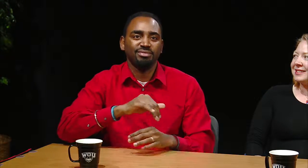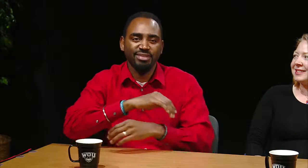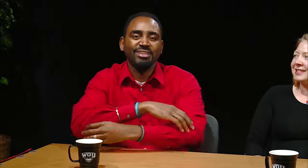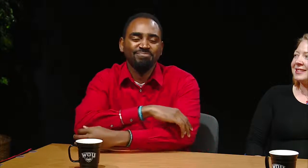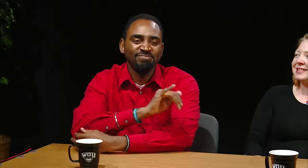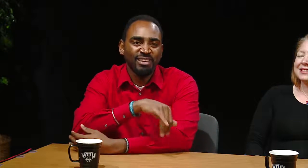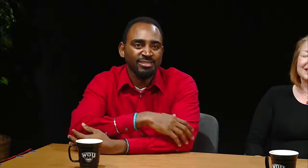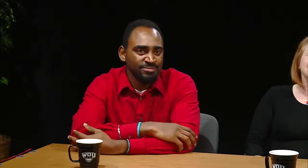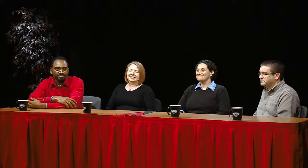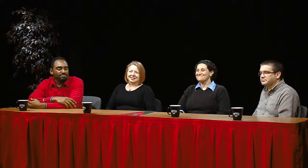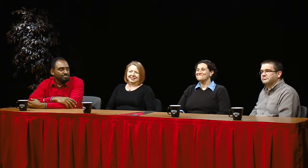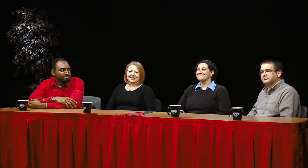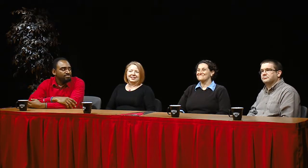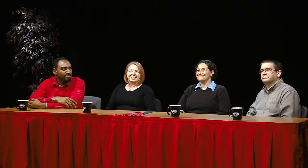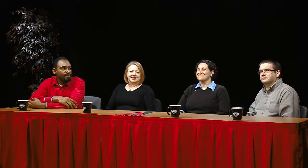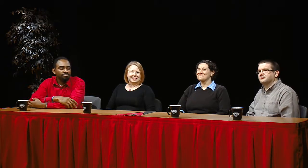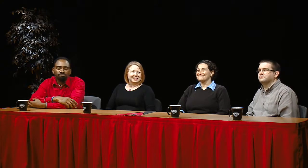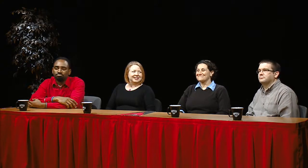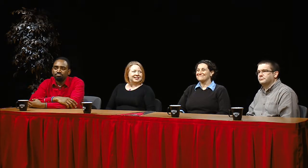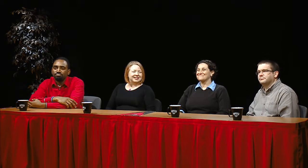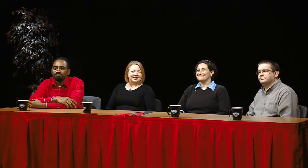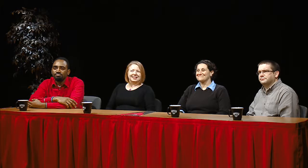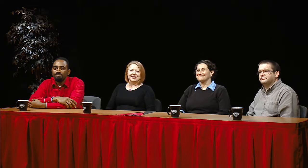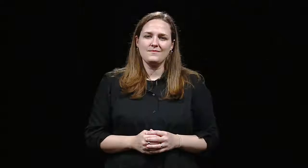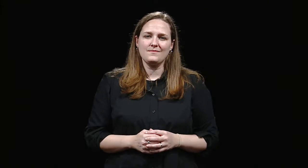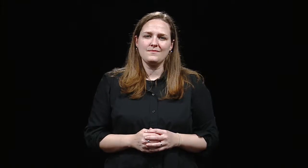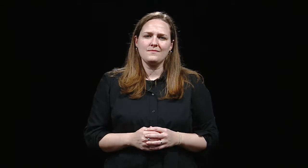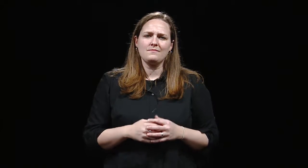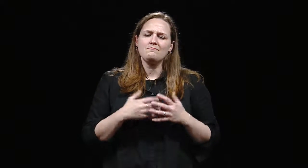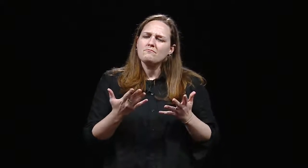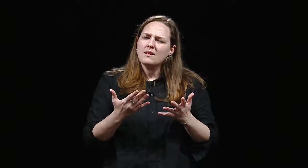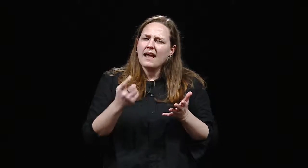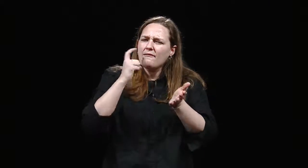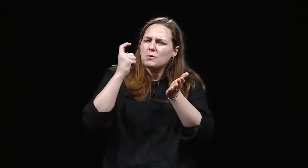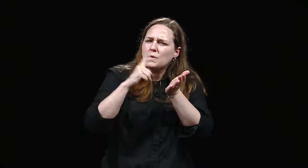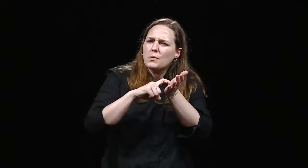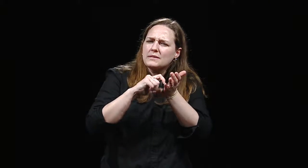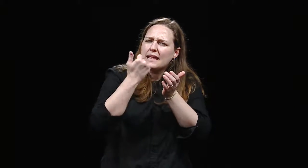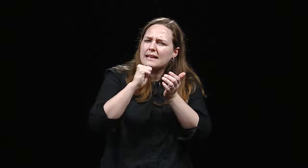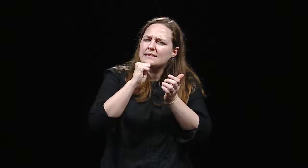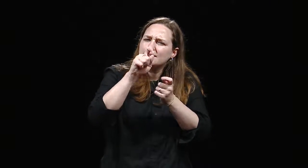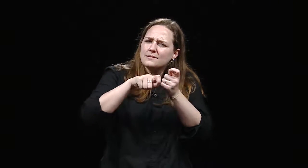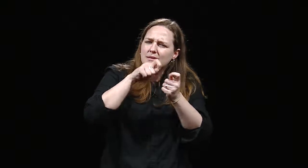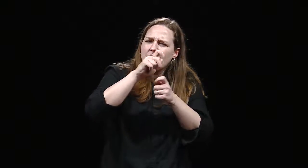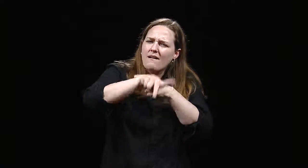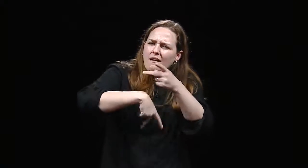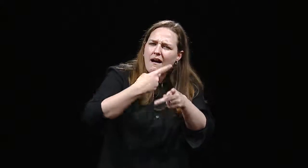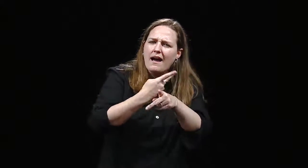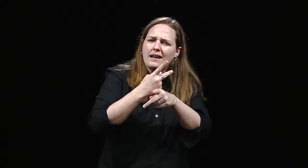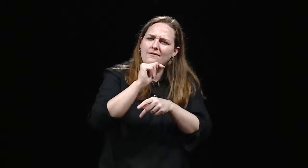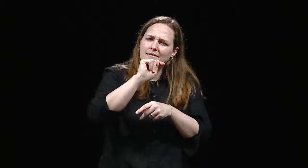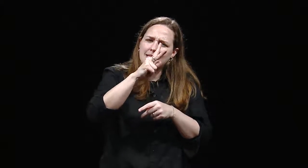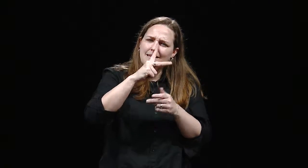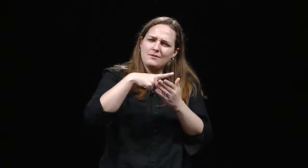So mostly, I use Camtasia. Every once in a while, I kick it over to YouTube, and I do some of the captioning in the YouTube screen there,